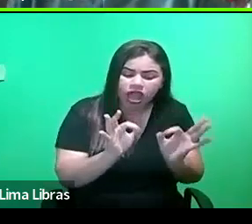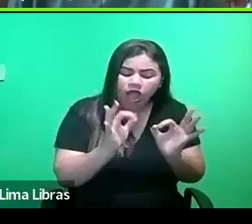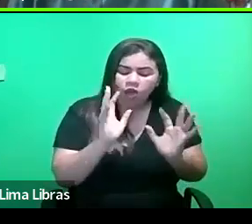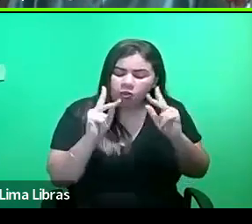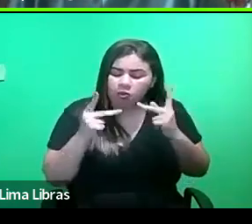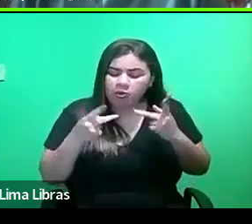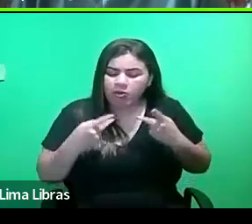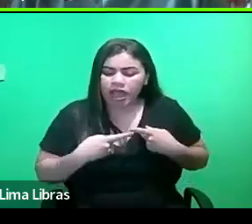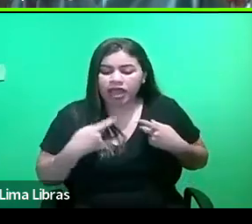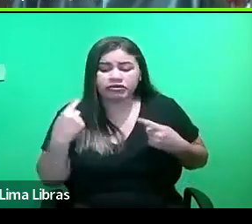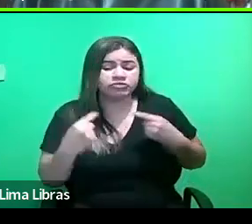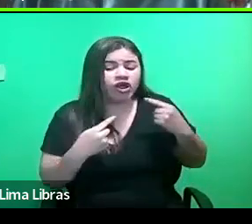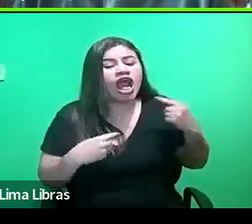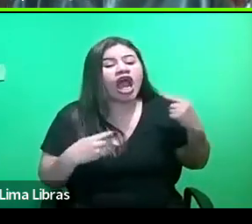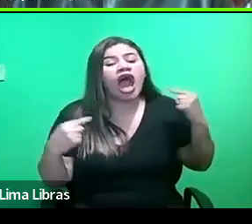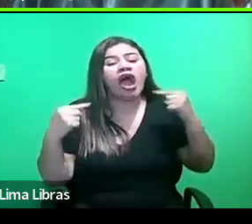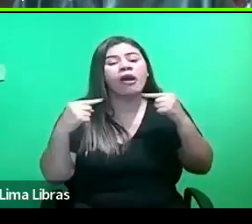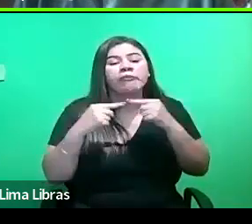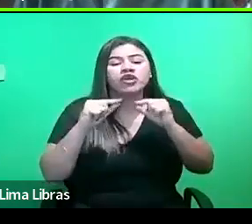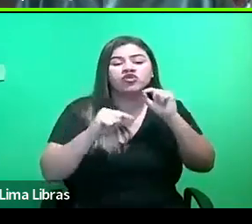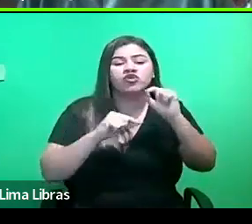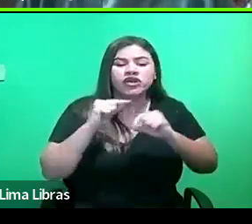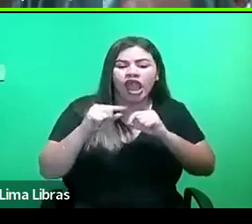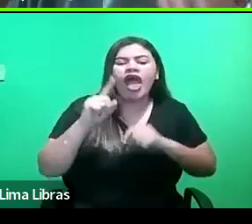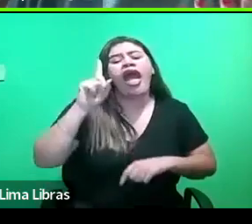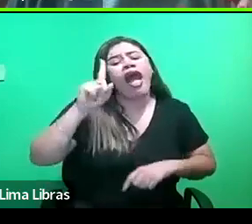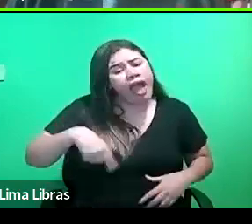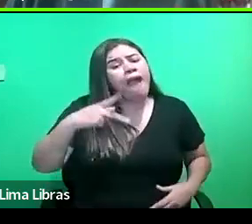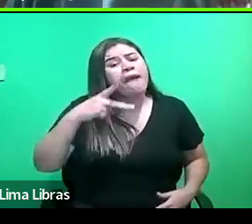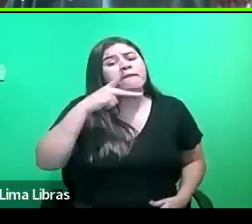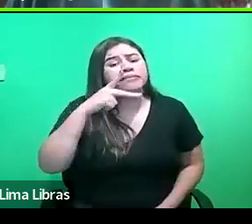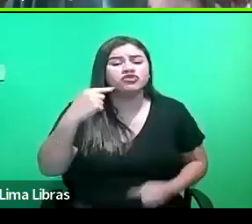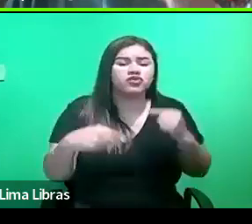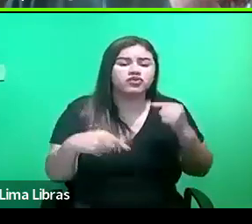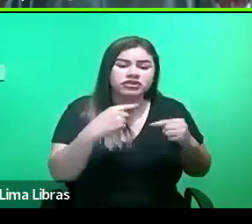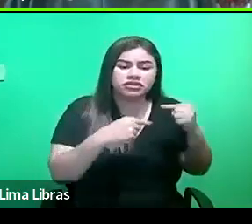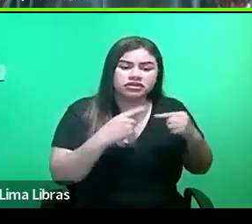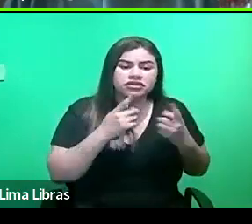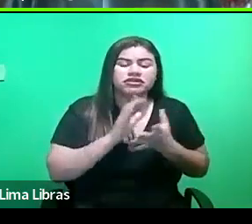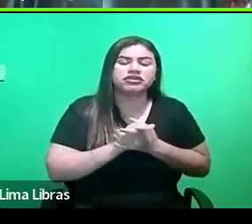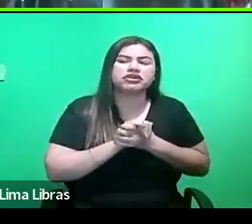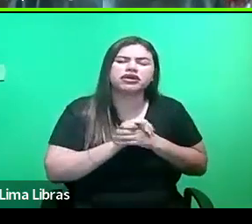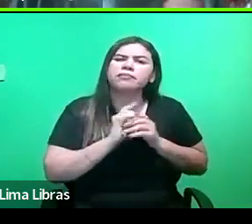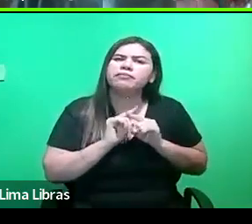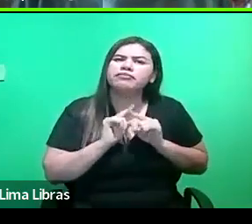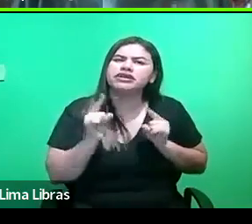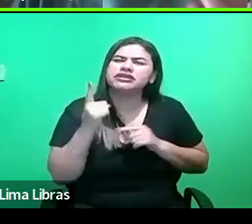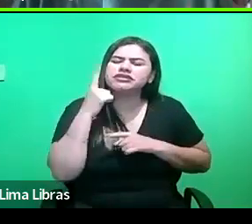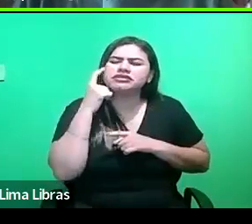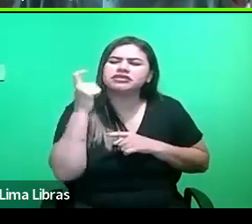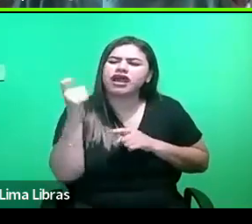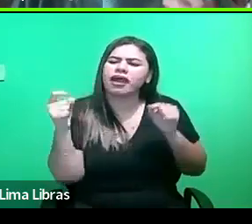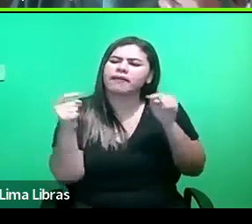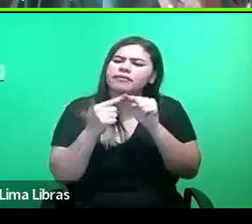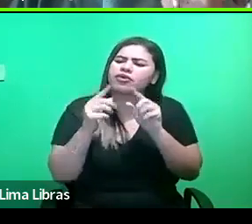Massachusetts Massachusetts. Goodbye Massachusetts, *lang* Massachusetts, *lang*, Microsoft My, I think Singapore